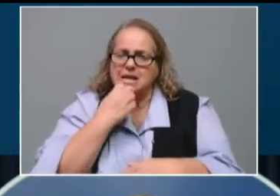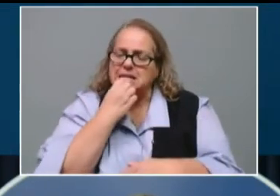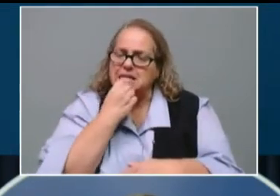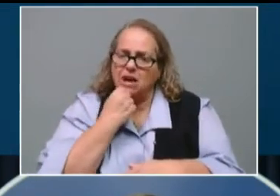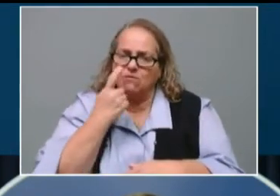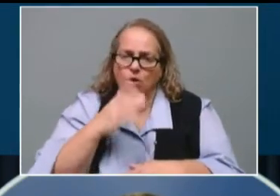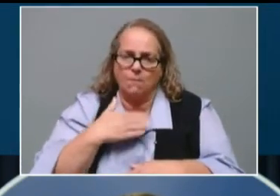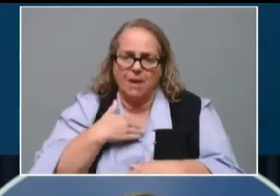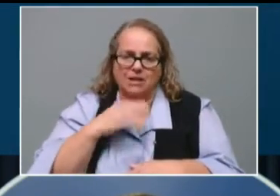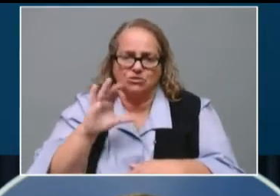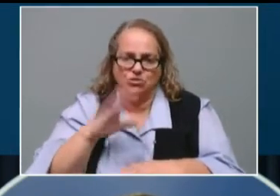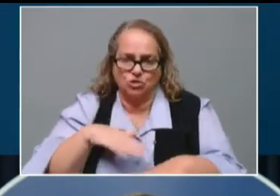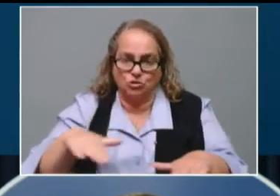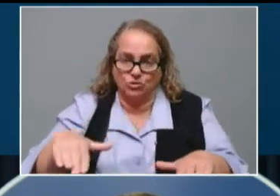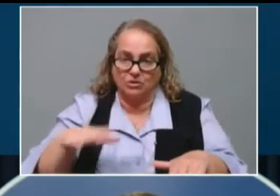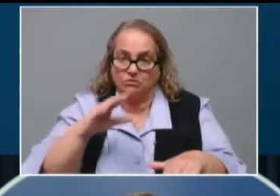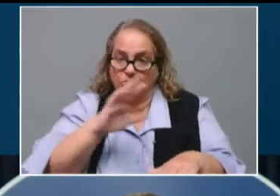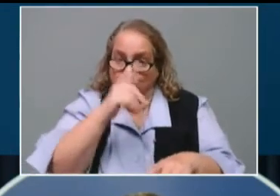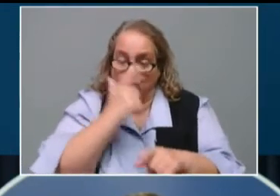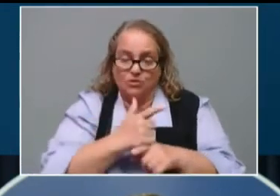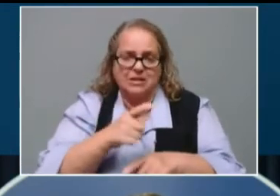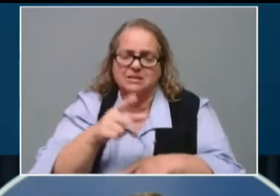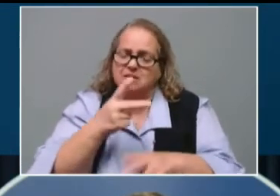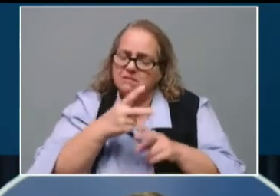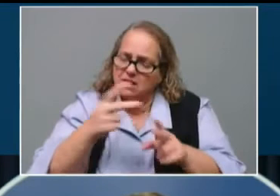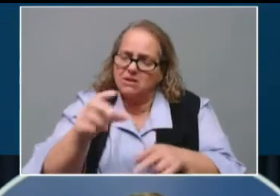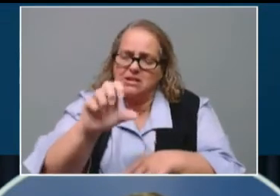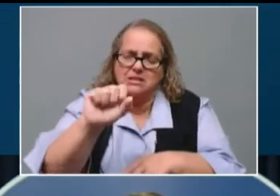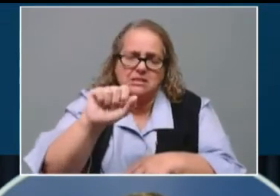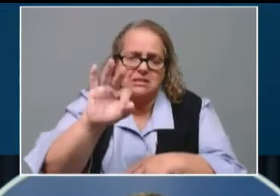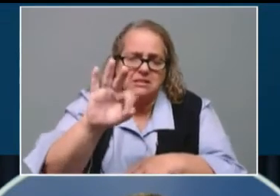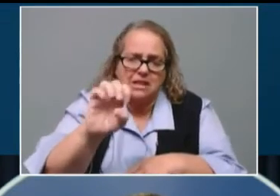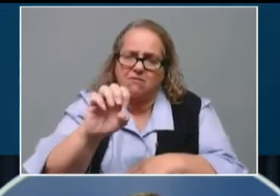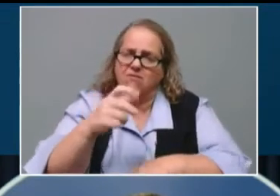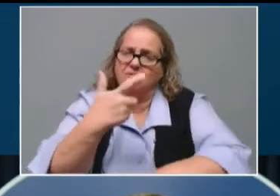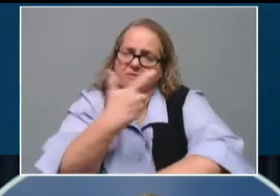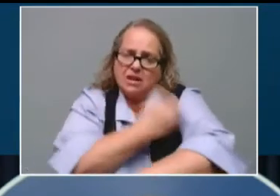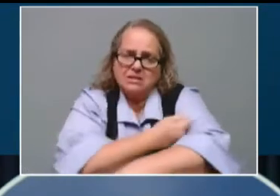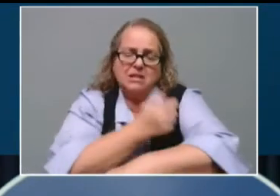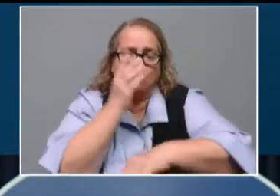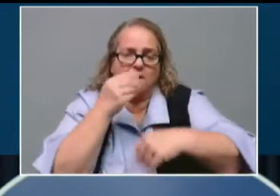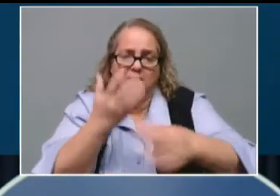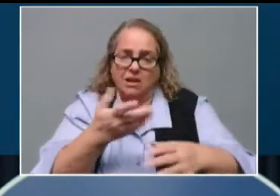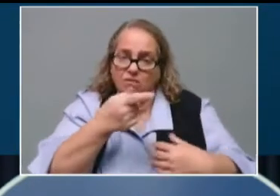safe vaccine that is going to give her and would give your kids extra